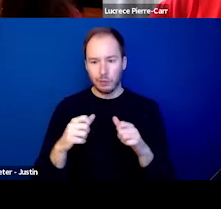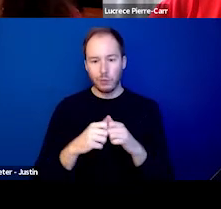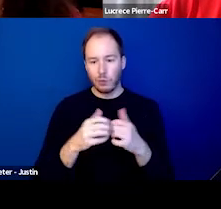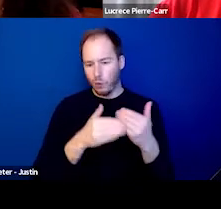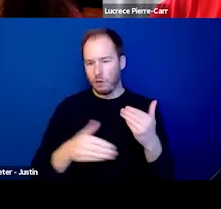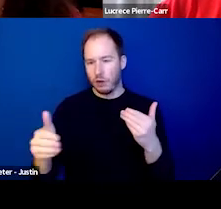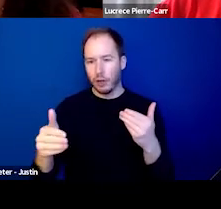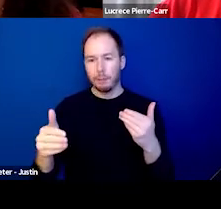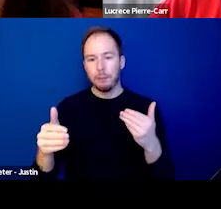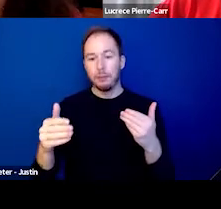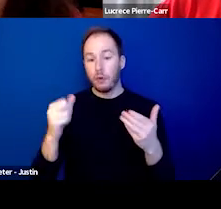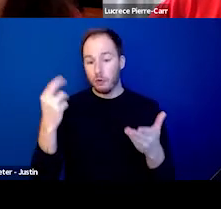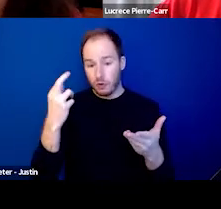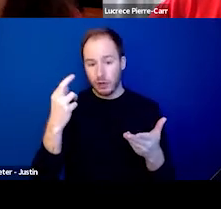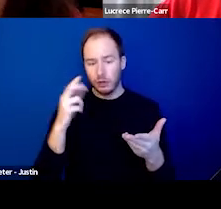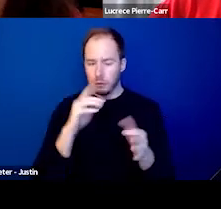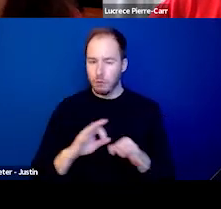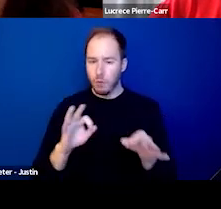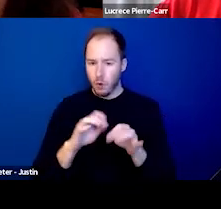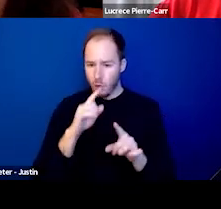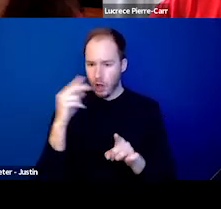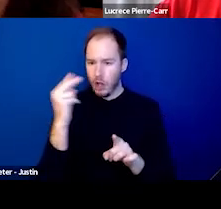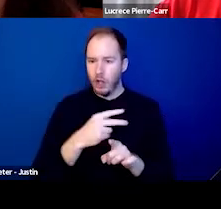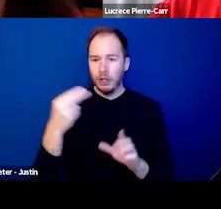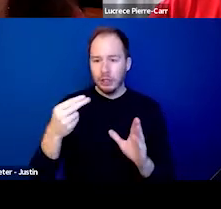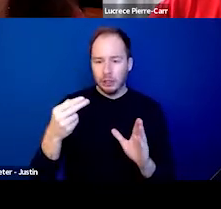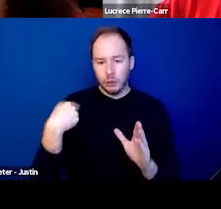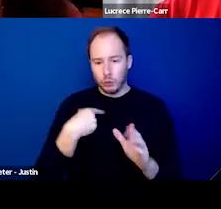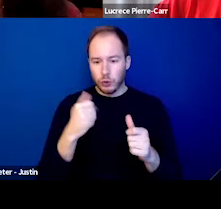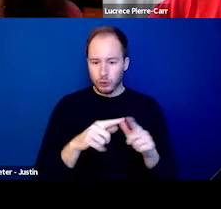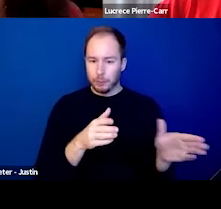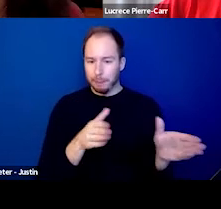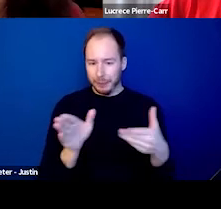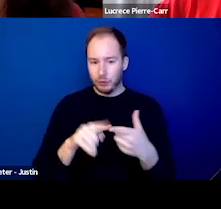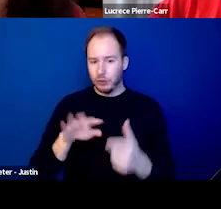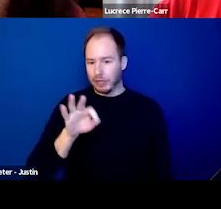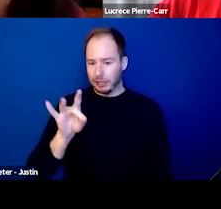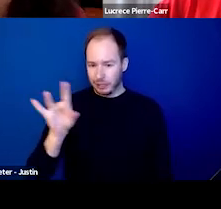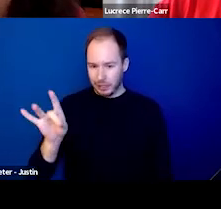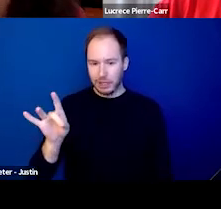The other reason why it's really important to, as we sort of pivot toward 988, to talk about